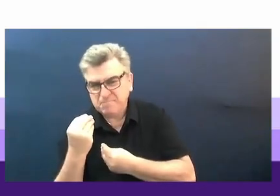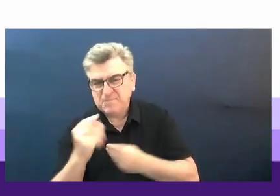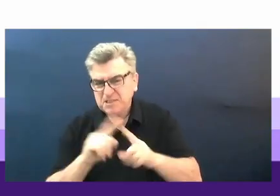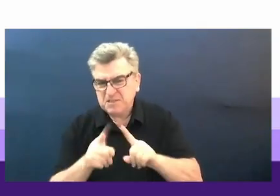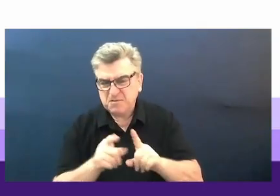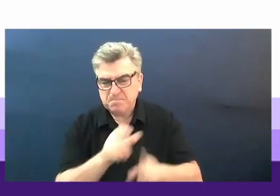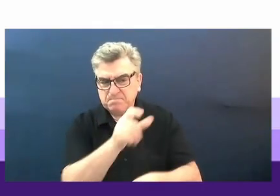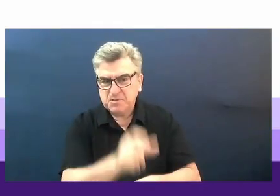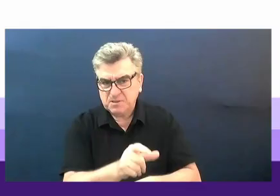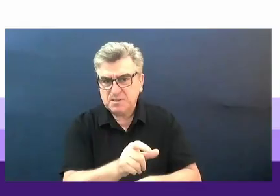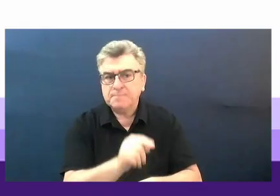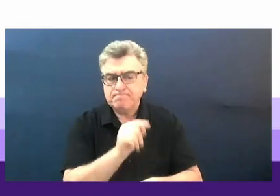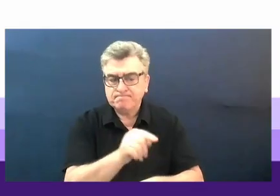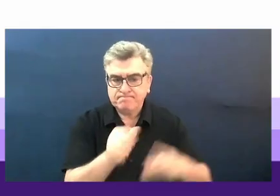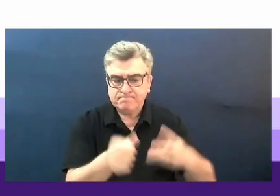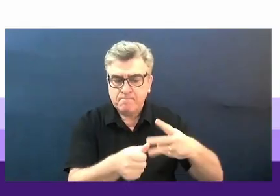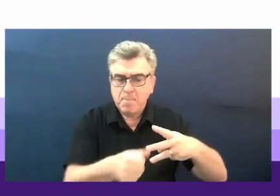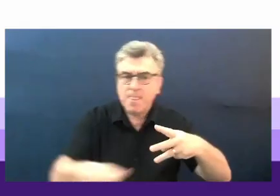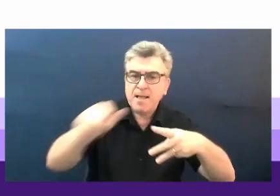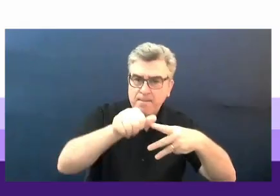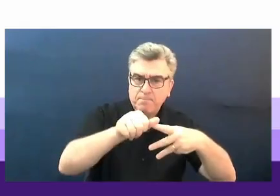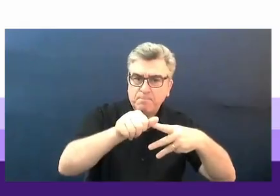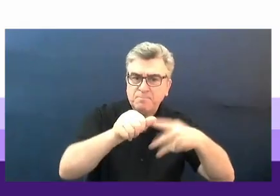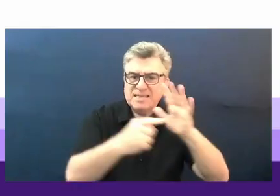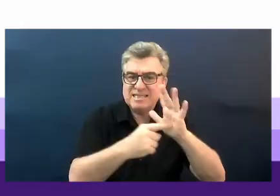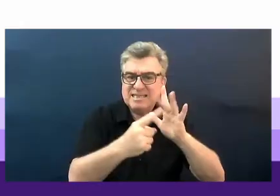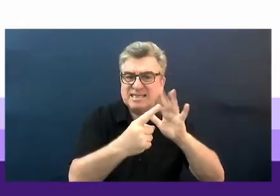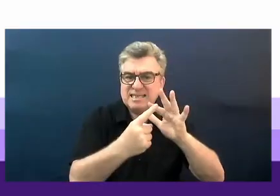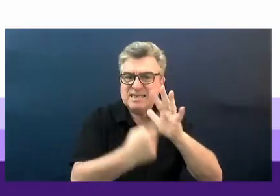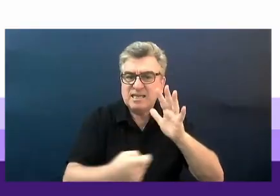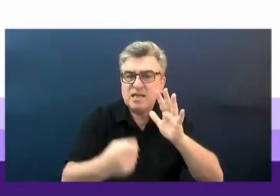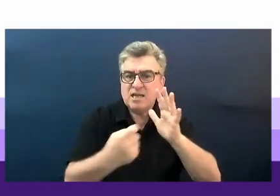performed a deep sedation in an outpatient setting, or for those that really from a